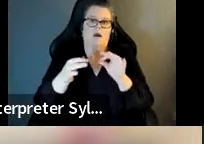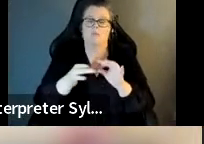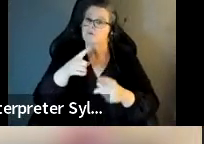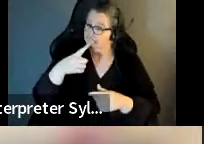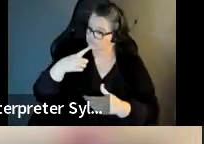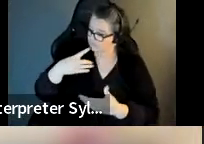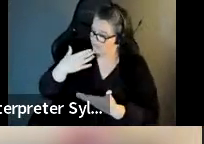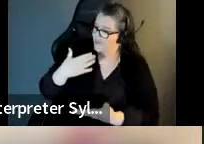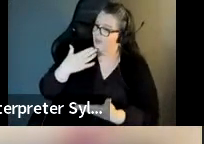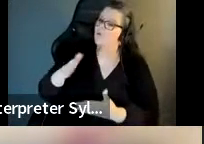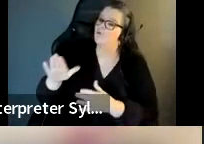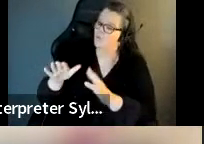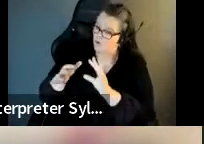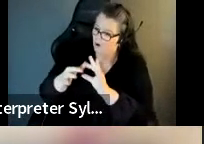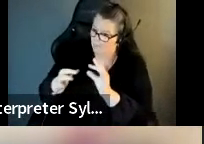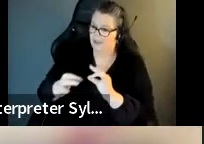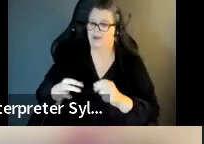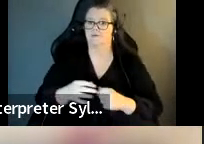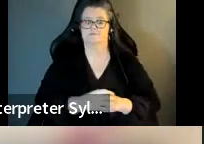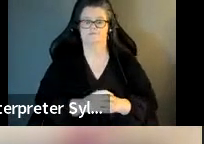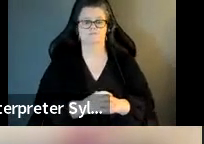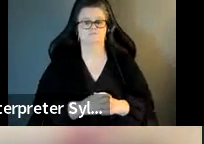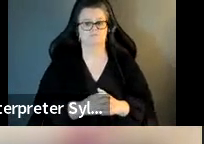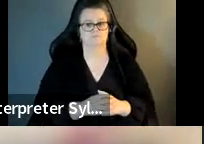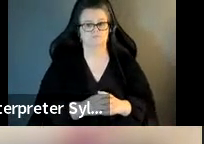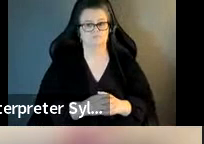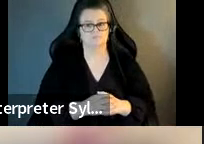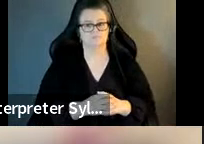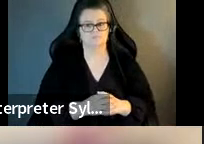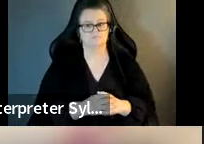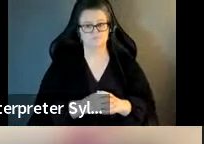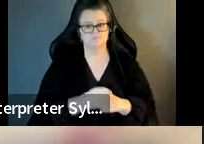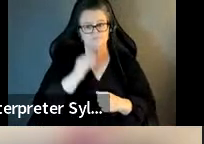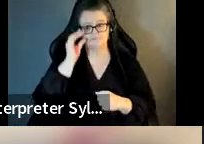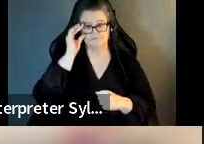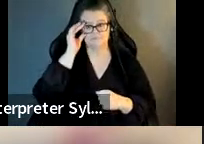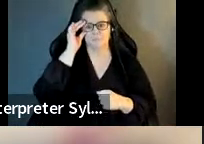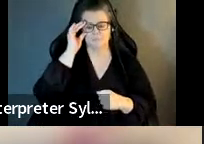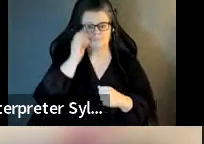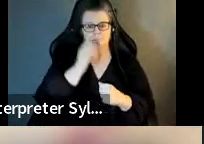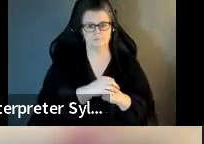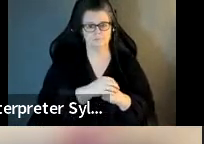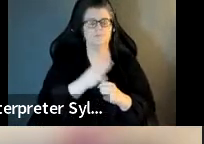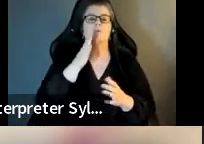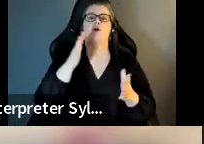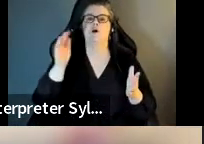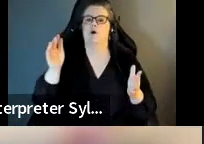Okay, we're going to [00:54:03] move to the next commenter.